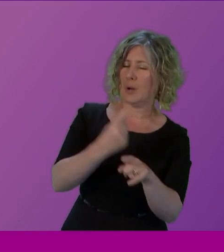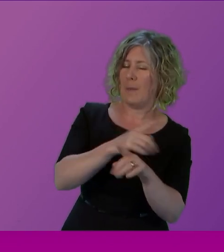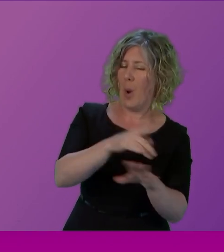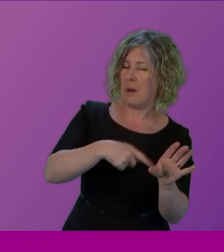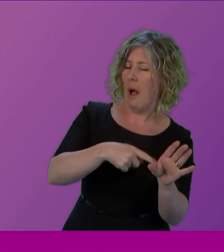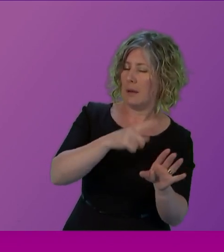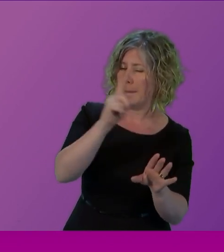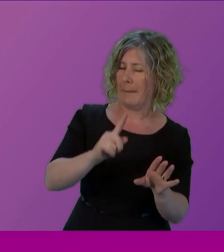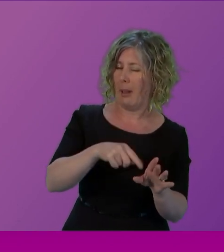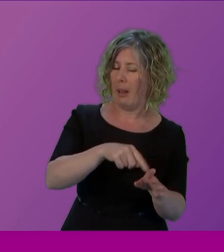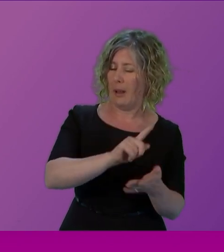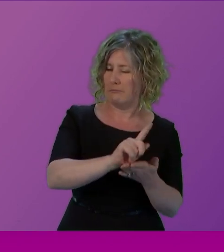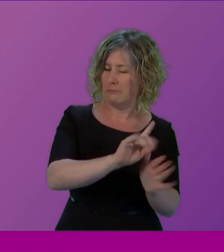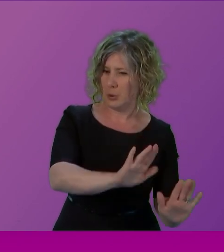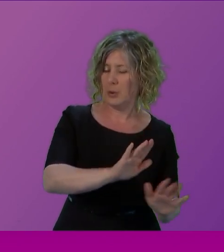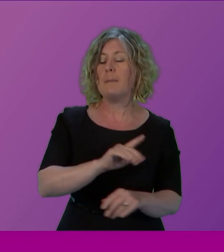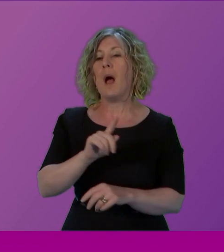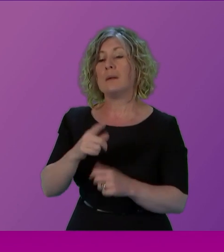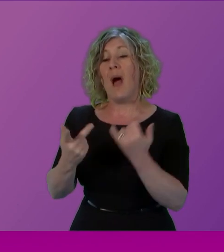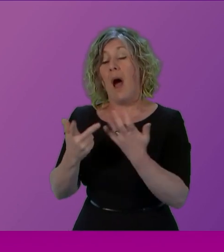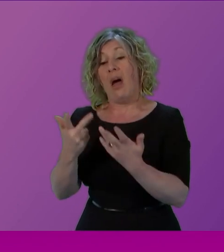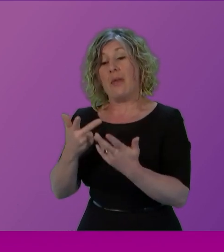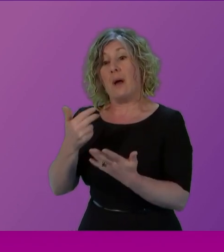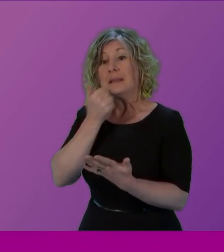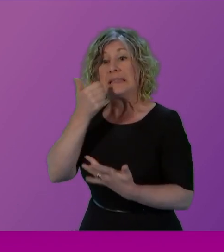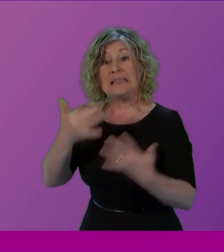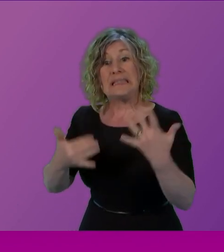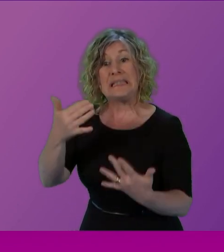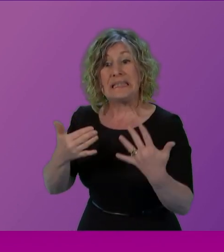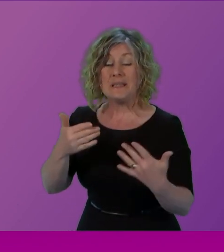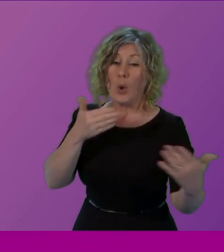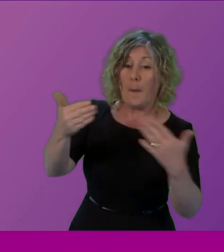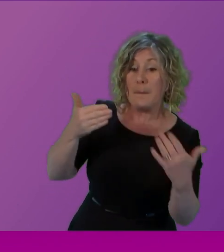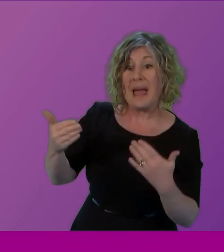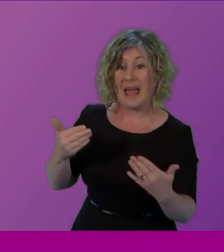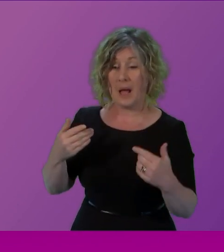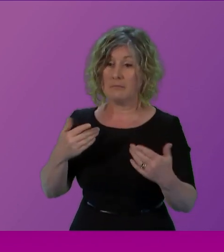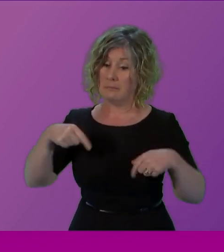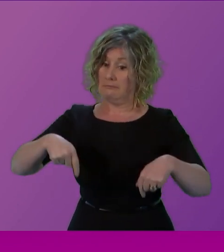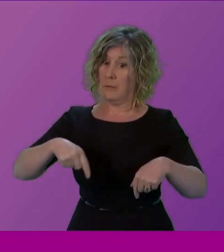If members look at some other statistics and comparisons, they will see that, in Scotland,